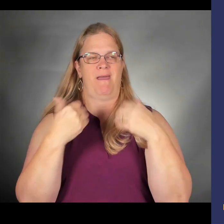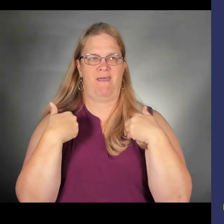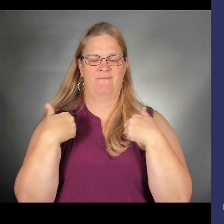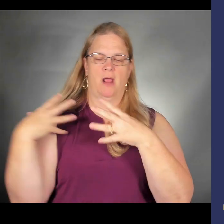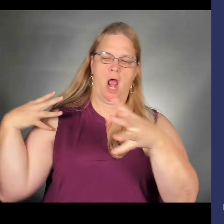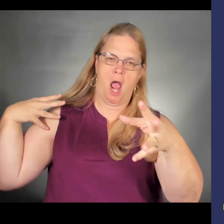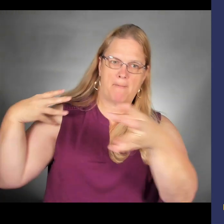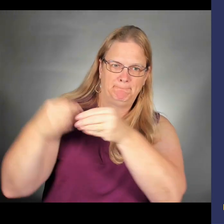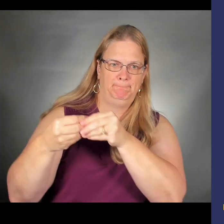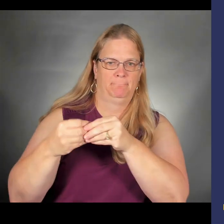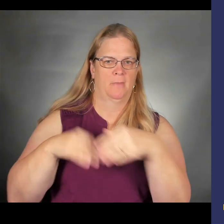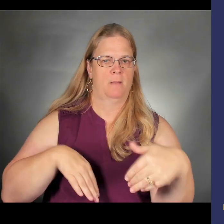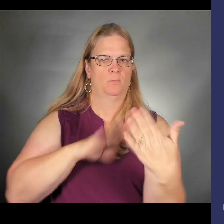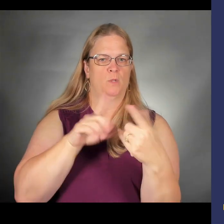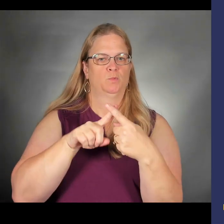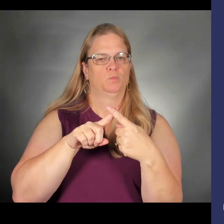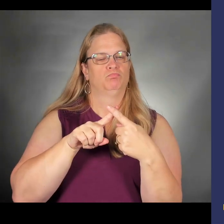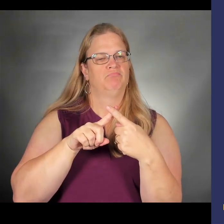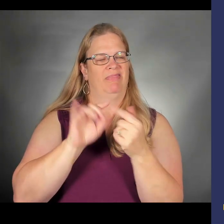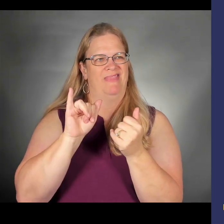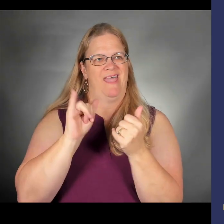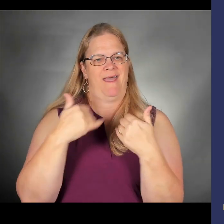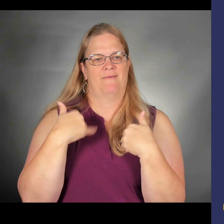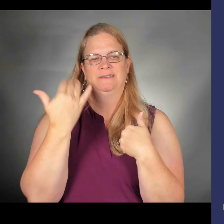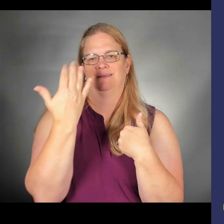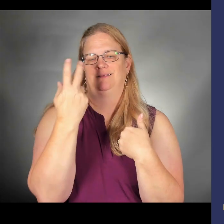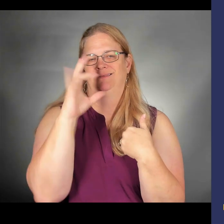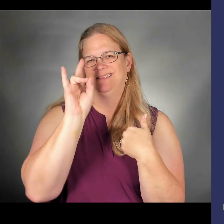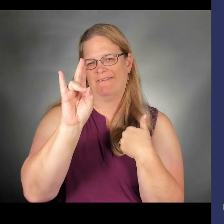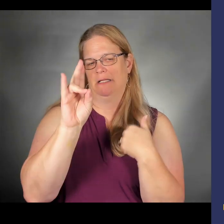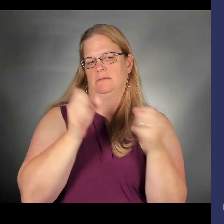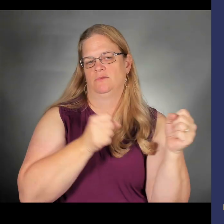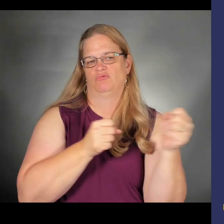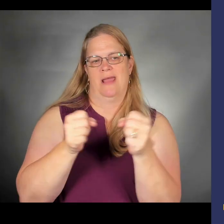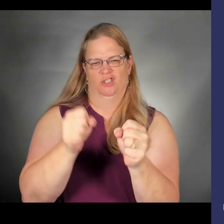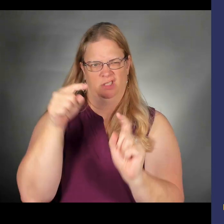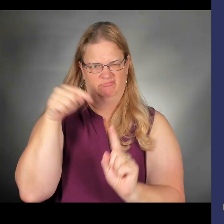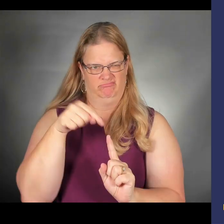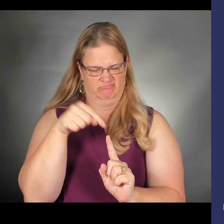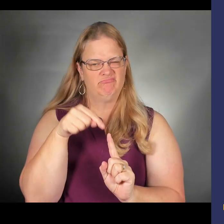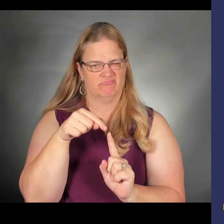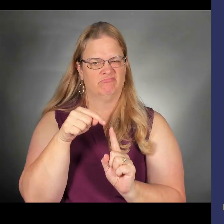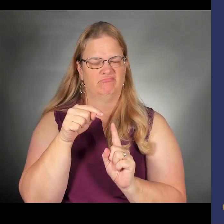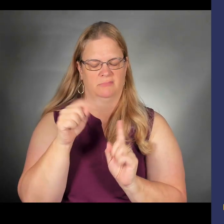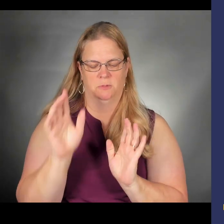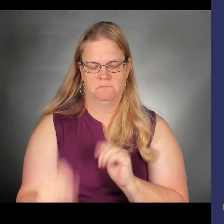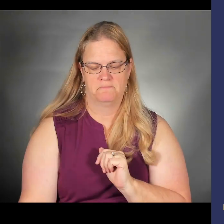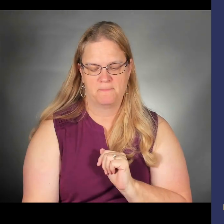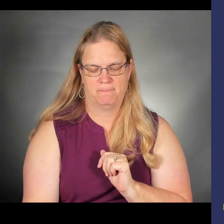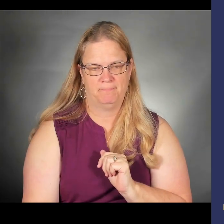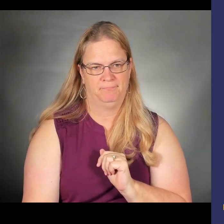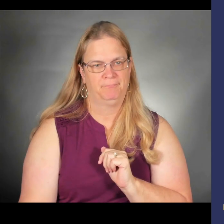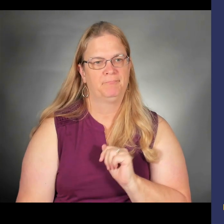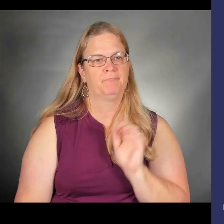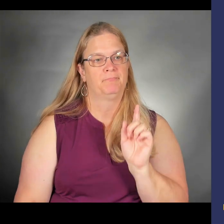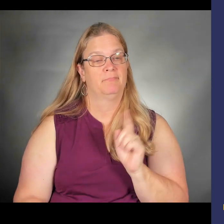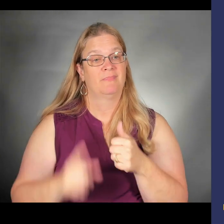suicide prevention is most effective when there is a comprehensive approach that employs seven key strategies.